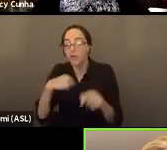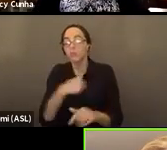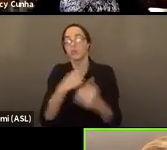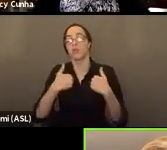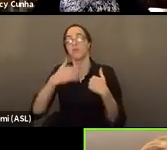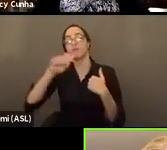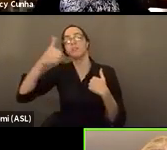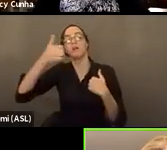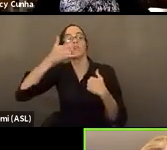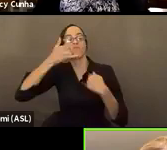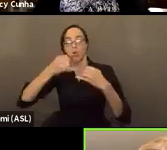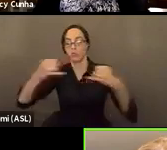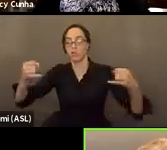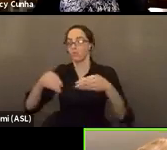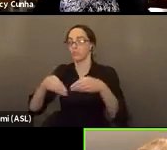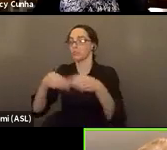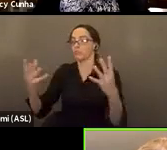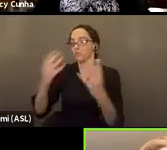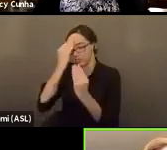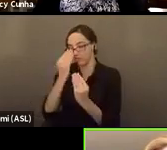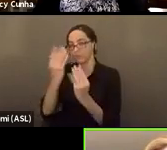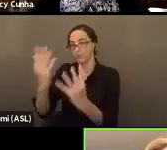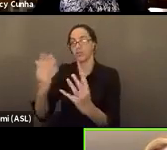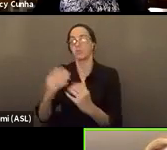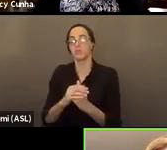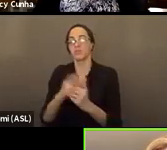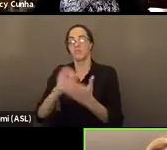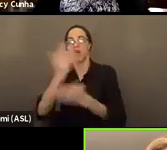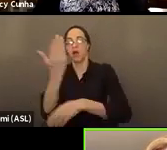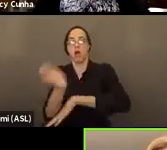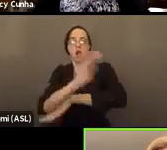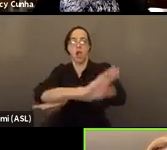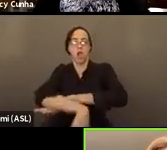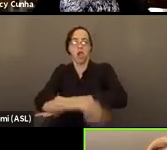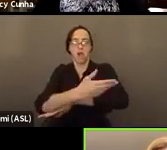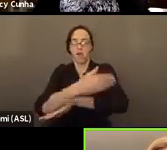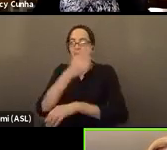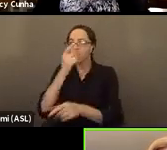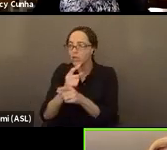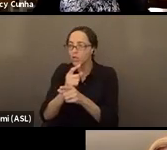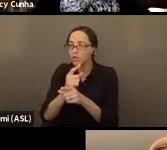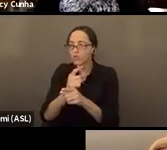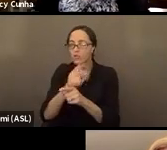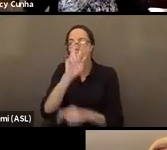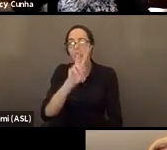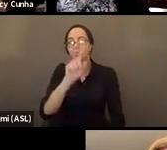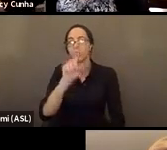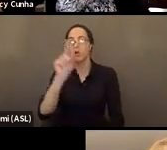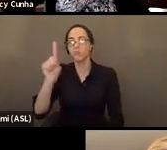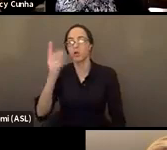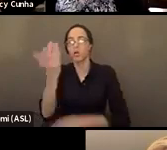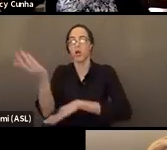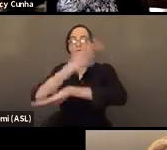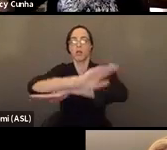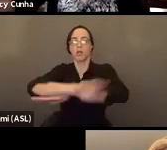paul i think that's around the clock isn't it the two one one line yes to this it's around